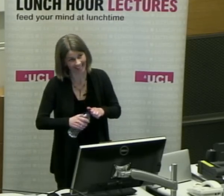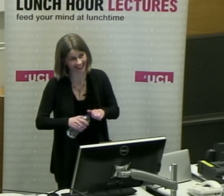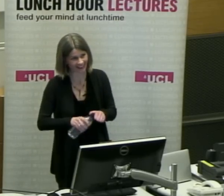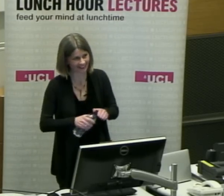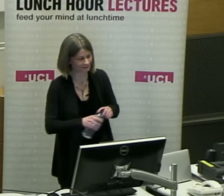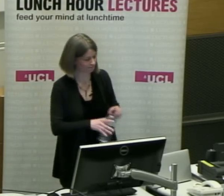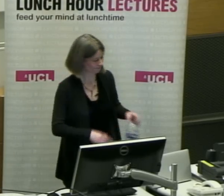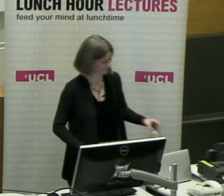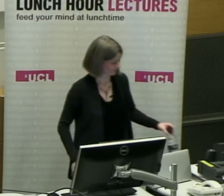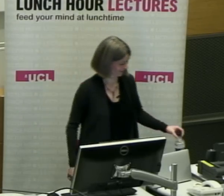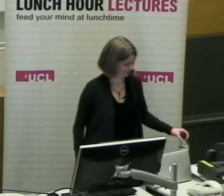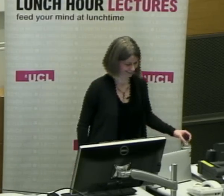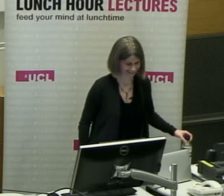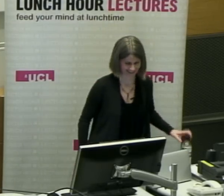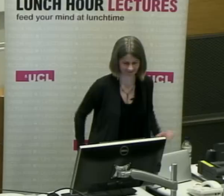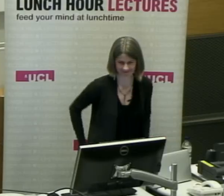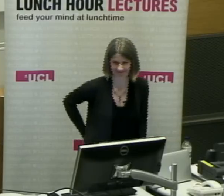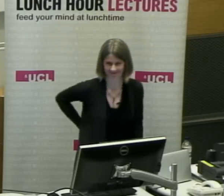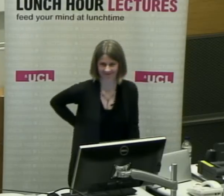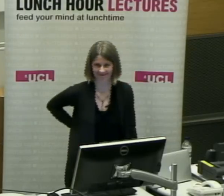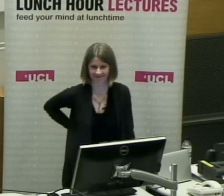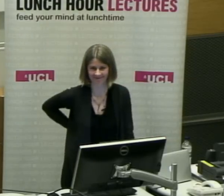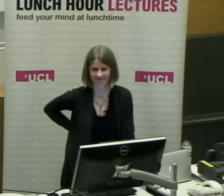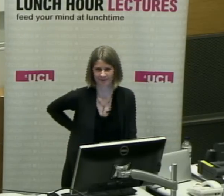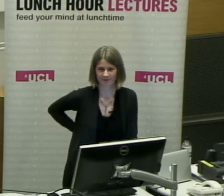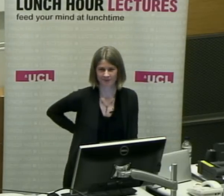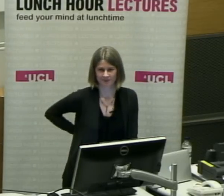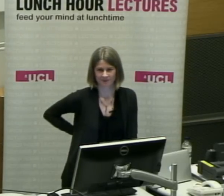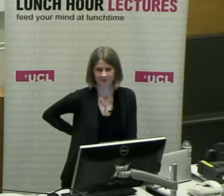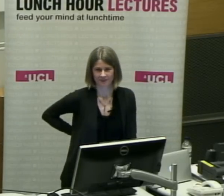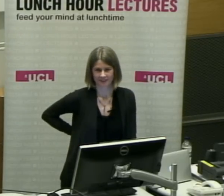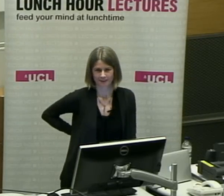Thank you. It seems to me that what you have found